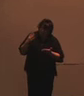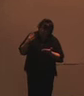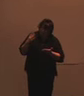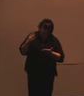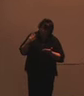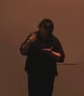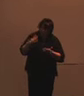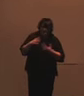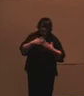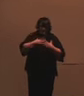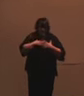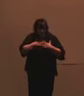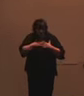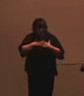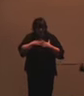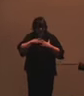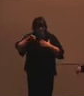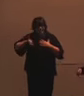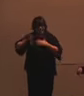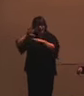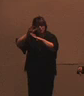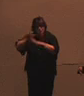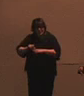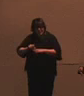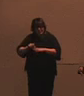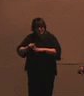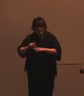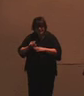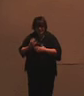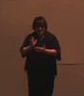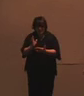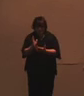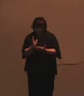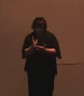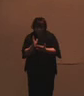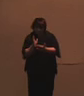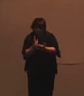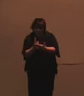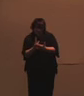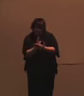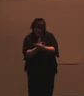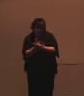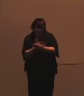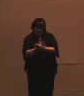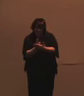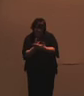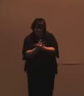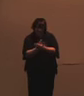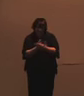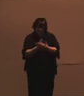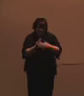of in-between sense of space, the angular space